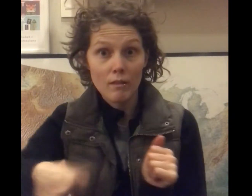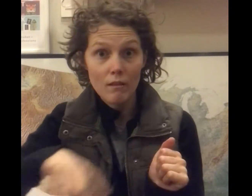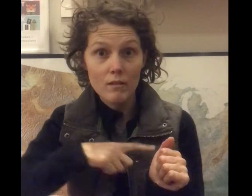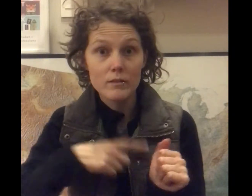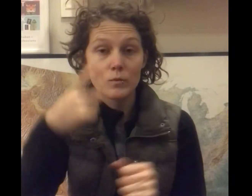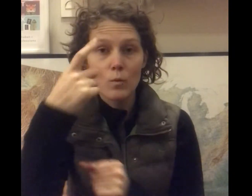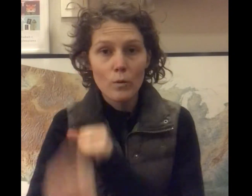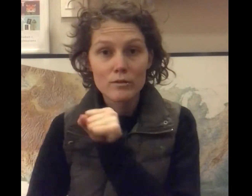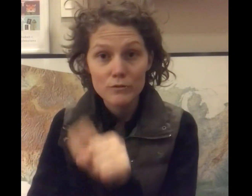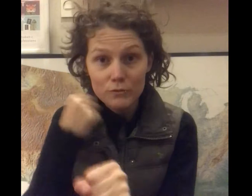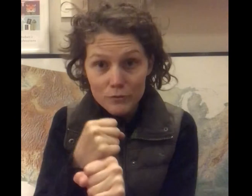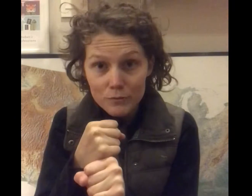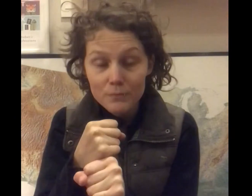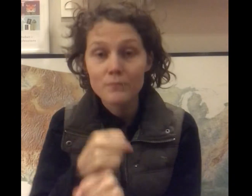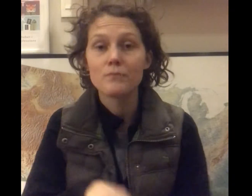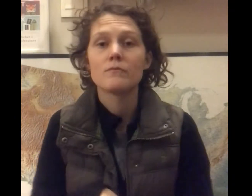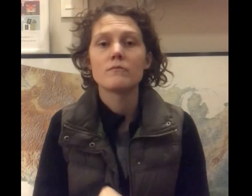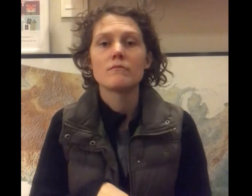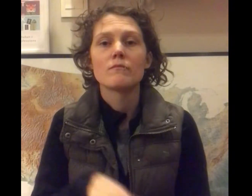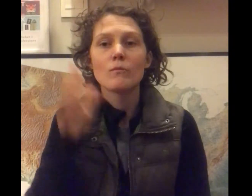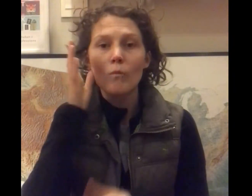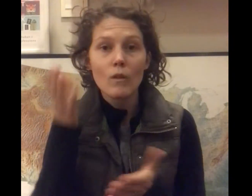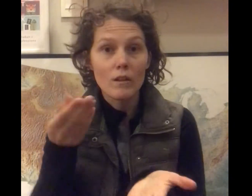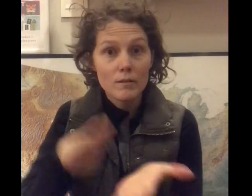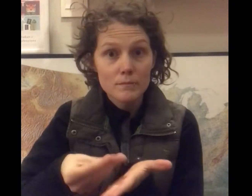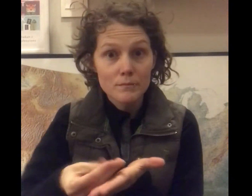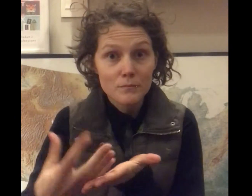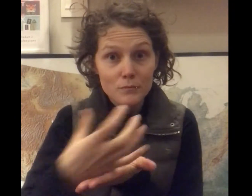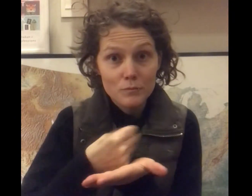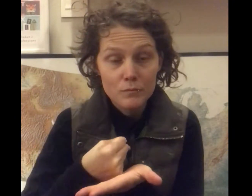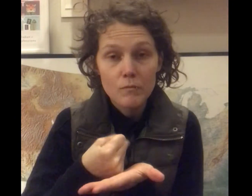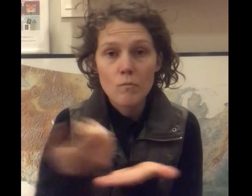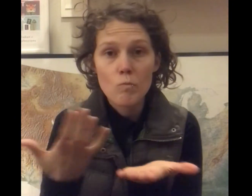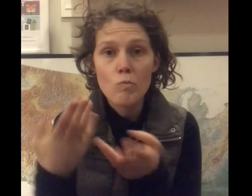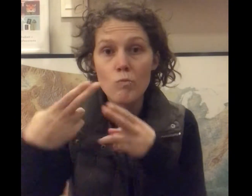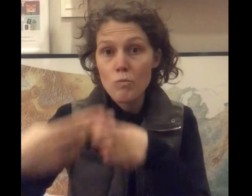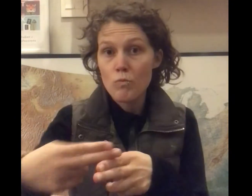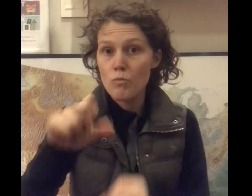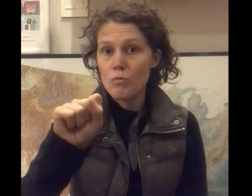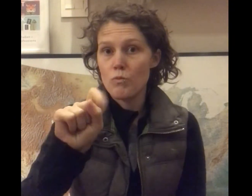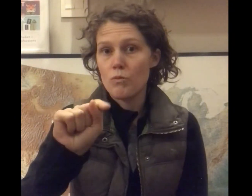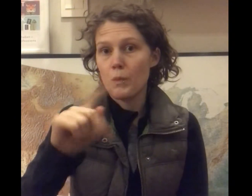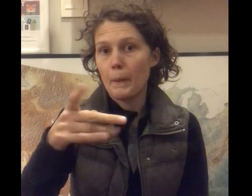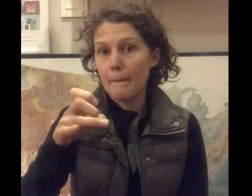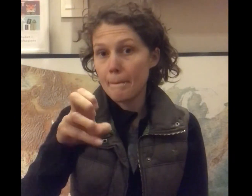they will work with our organization for a year. VISTA members earn a monthly stipend for their work.